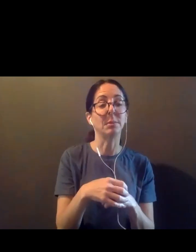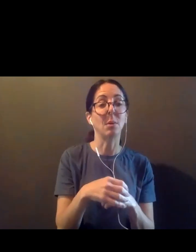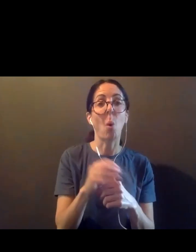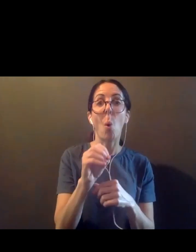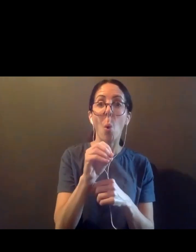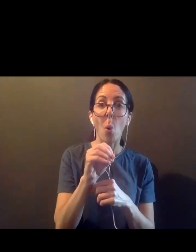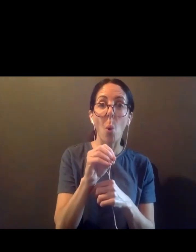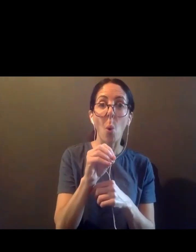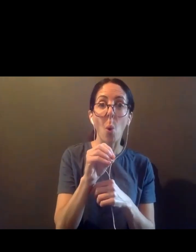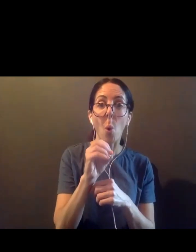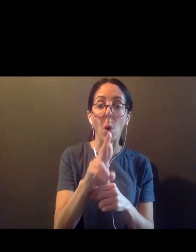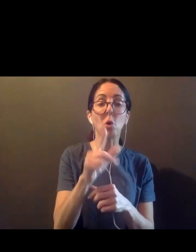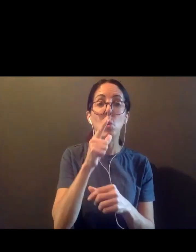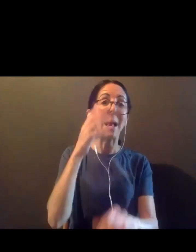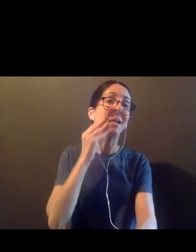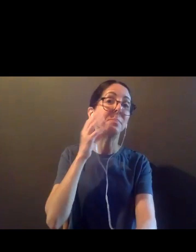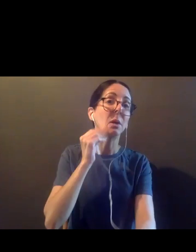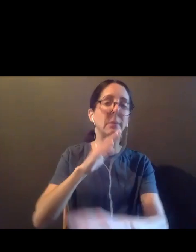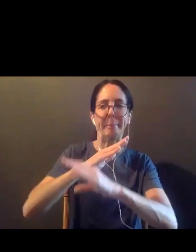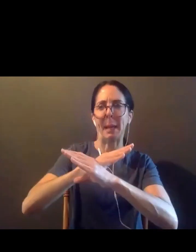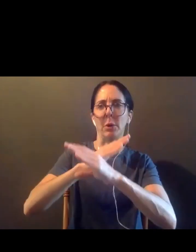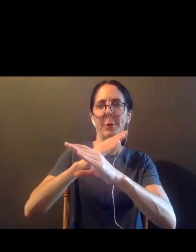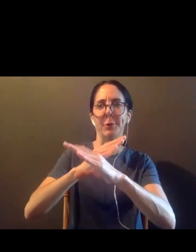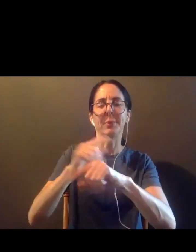face multiple barriers in getting support.